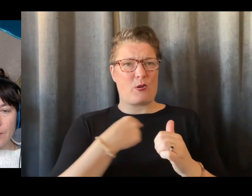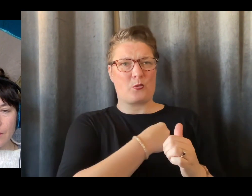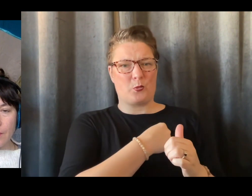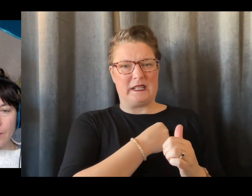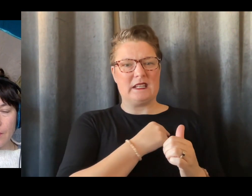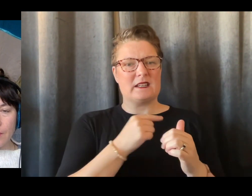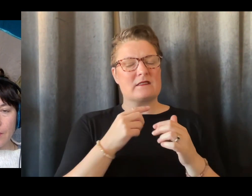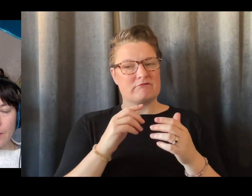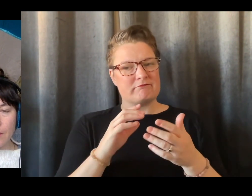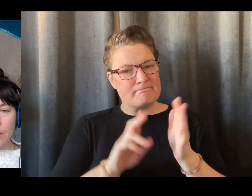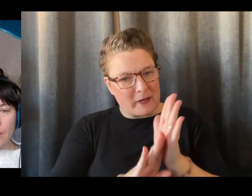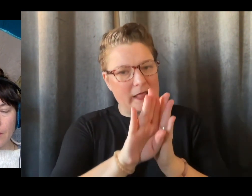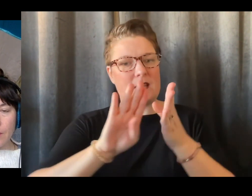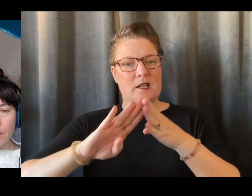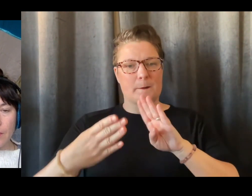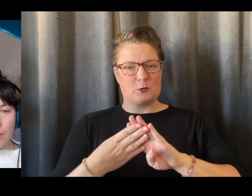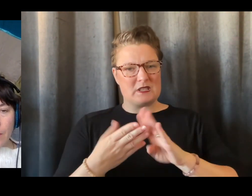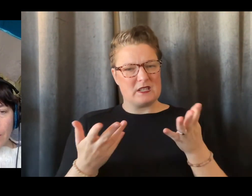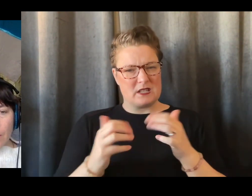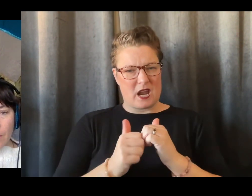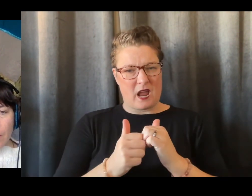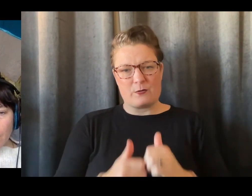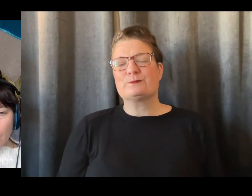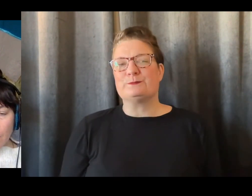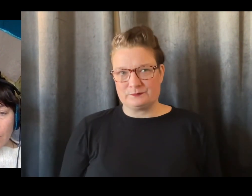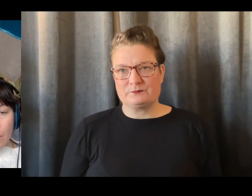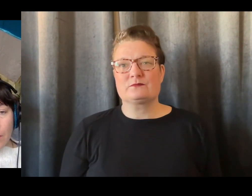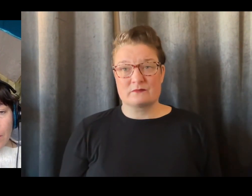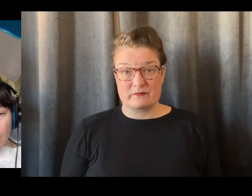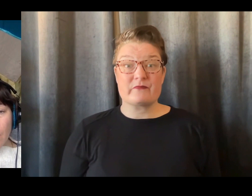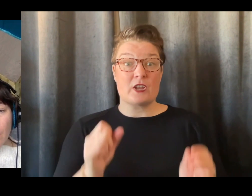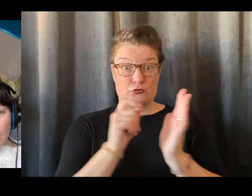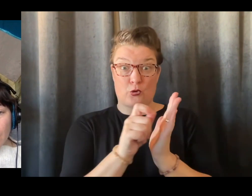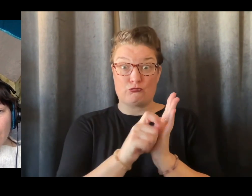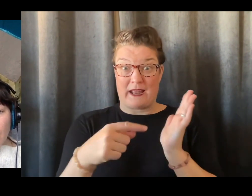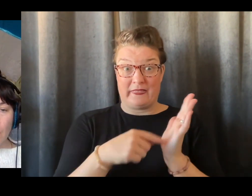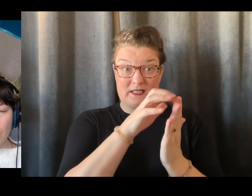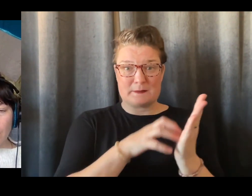So writing this was part of that healing of I am the right kind of Jew.